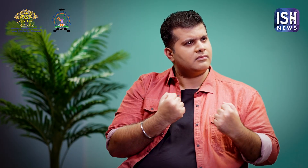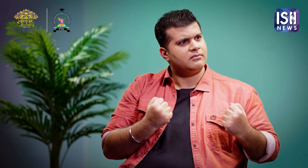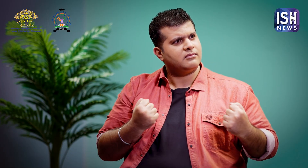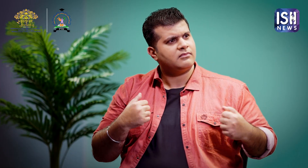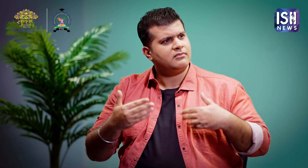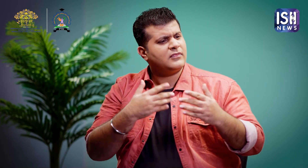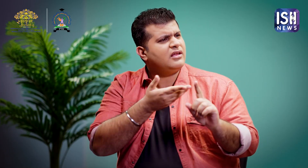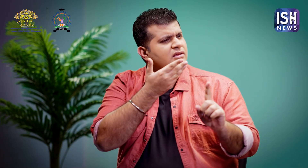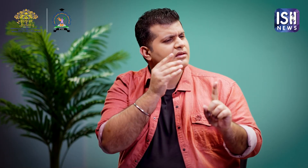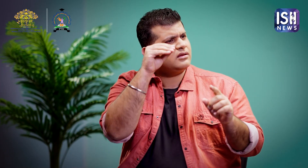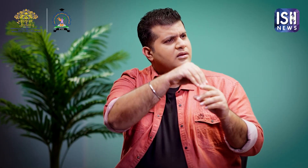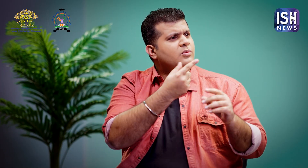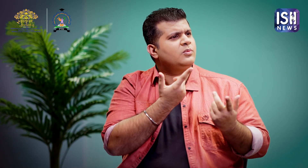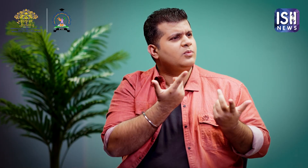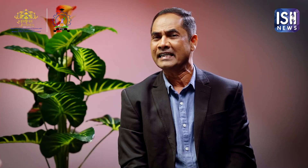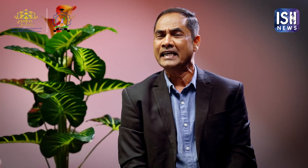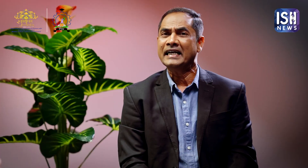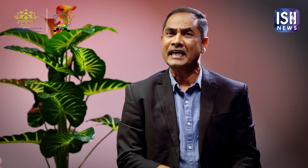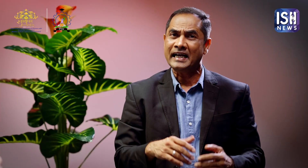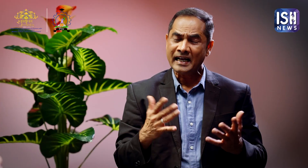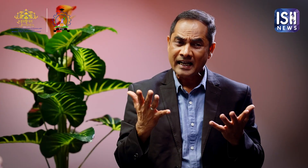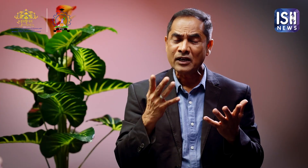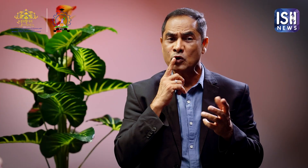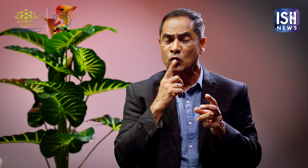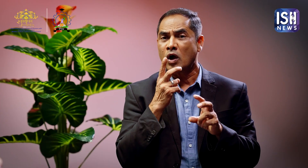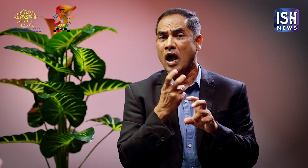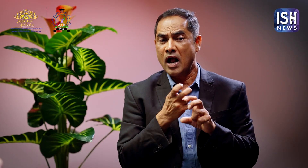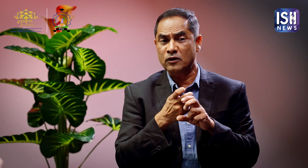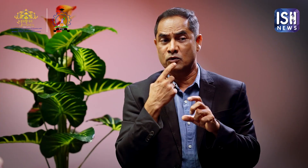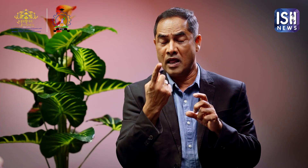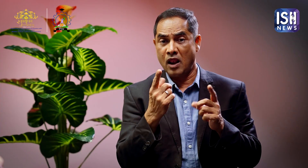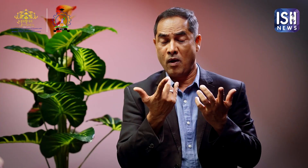What life lesson helped you persevere? Well, it’s true, and honestly, it’s hard to explain.